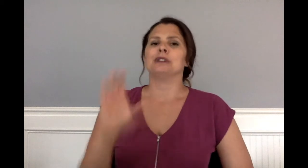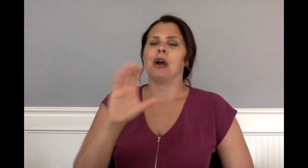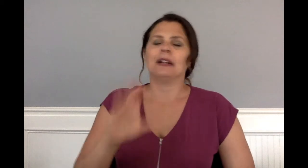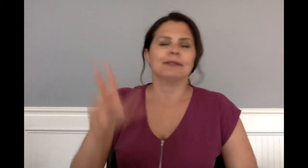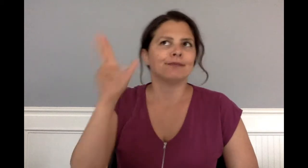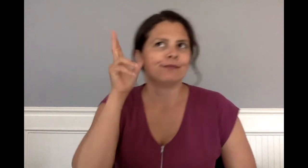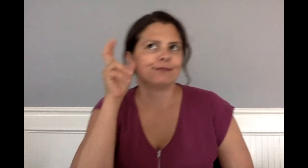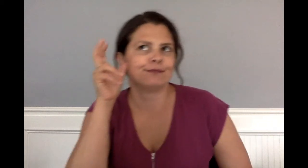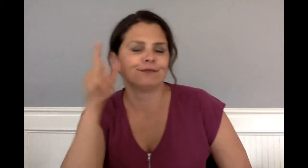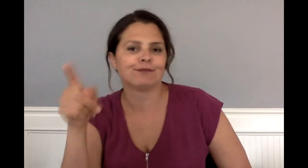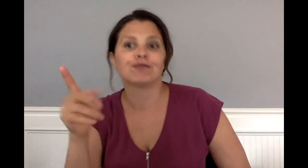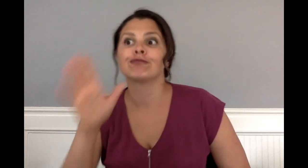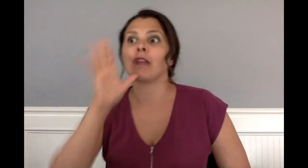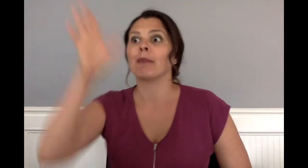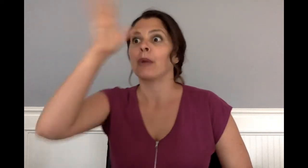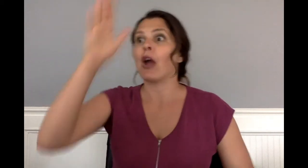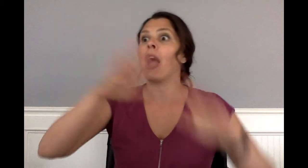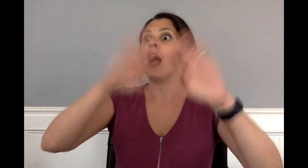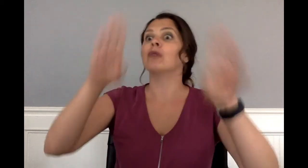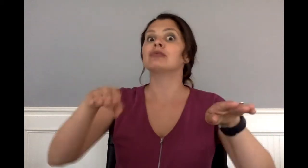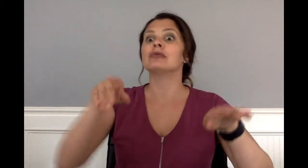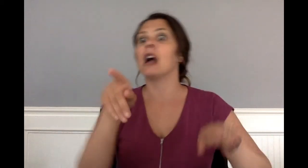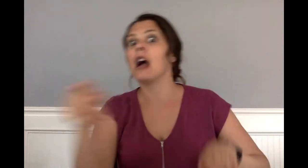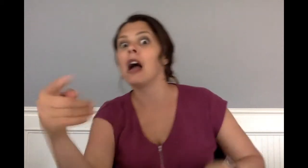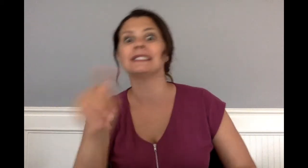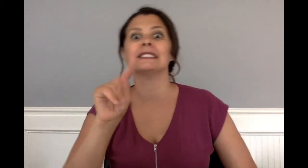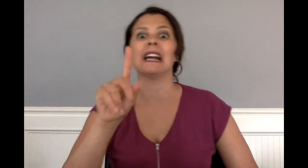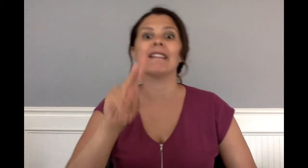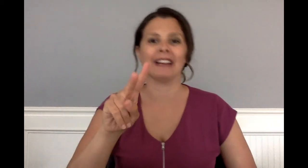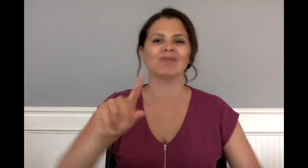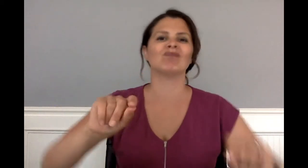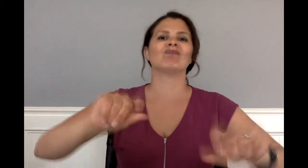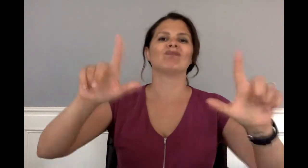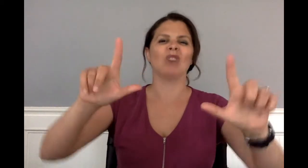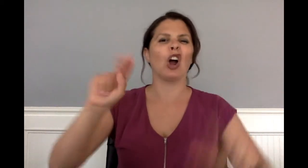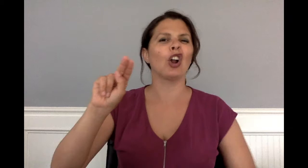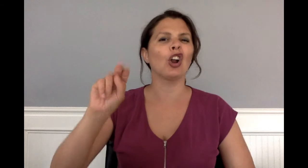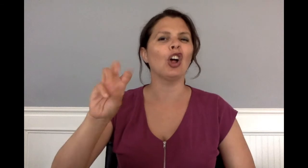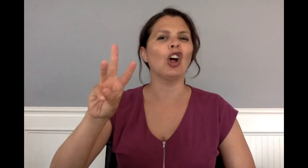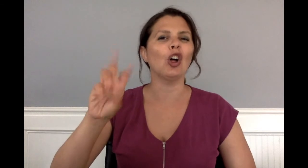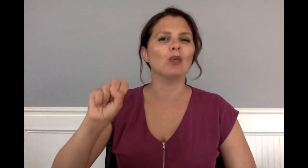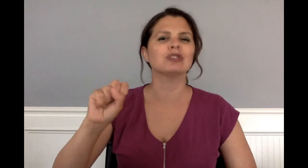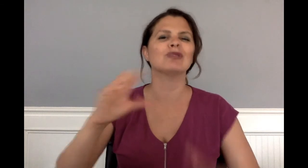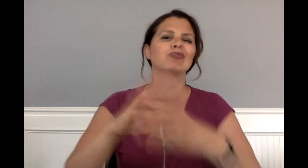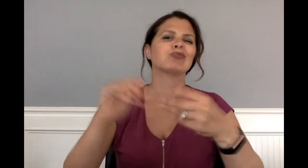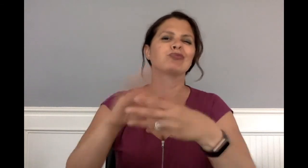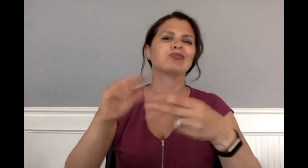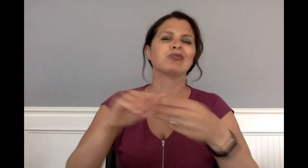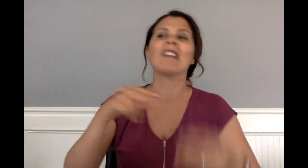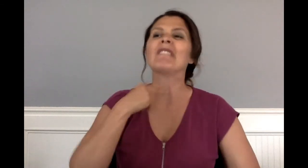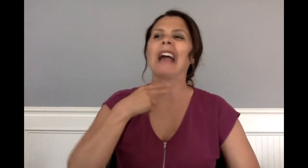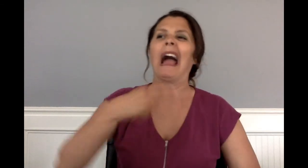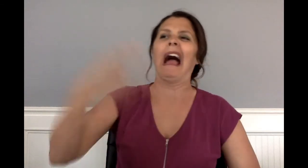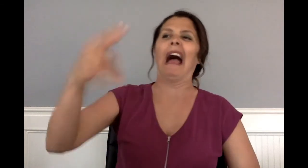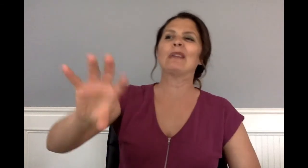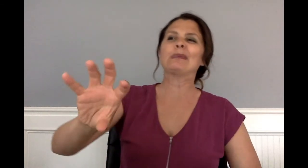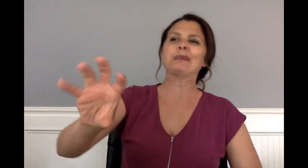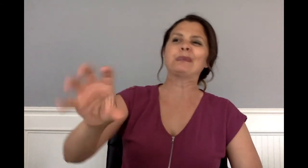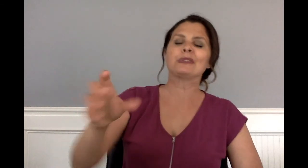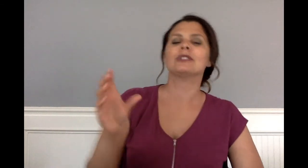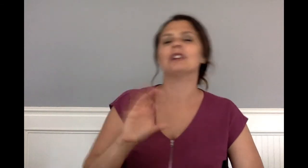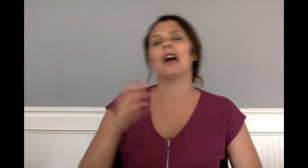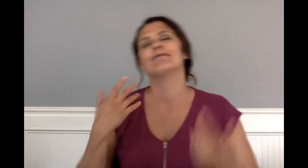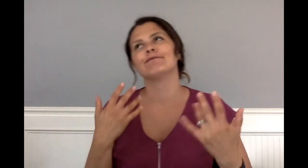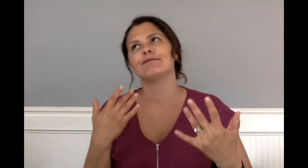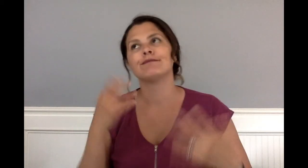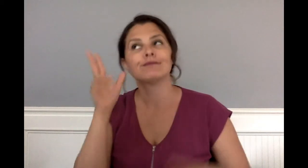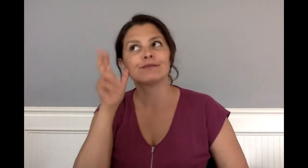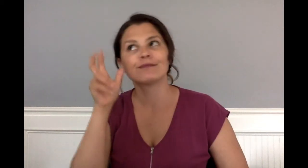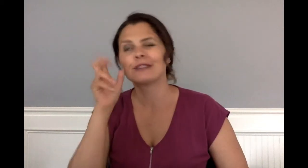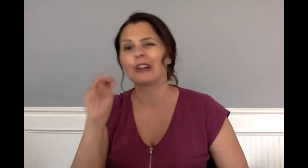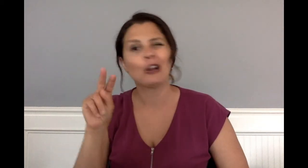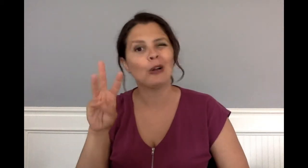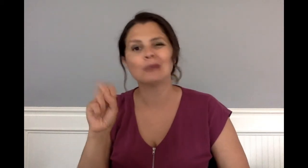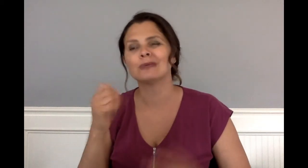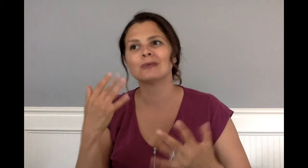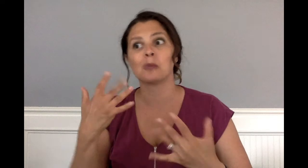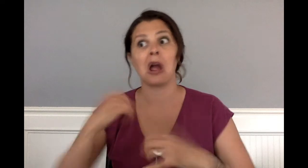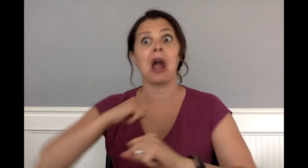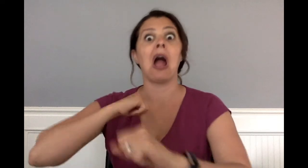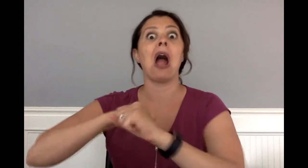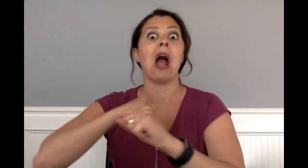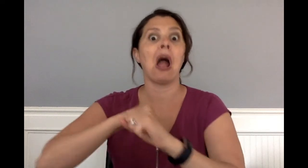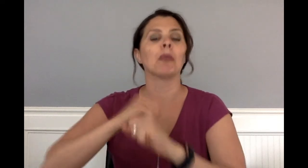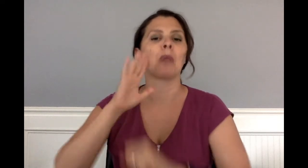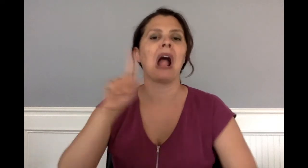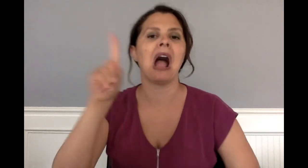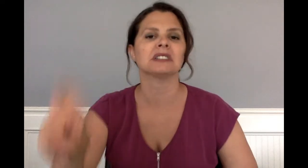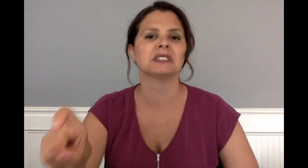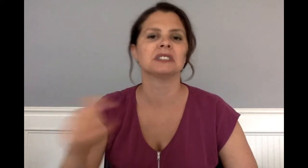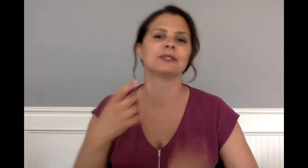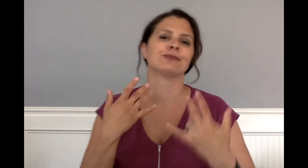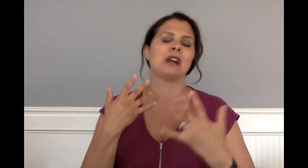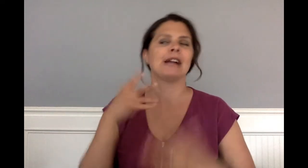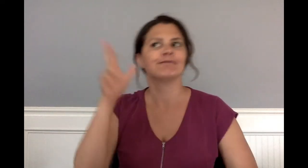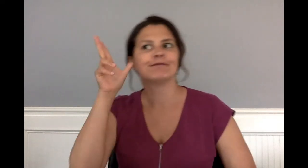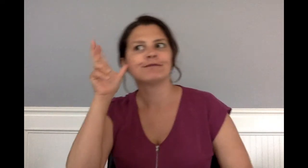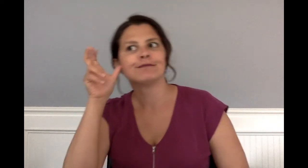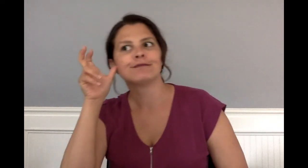The sound of a television news program blared from the living room. Charlie waited for a commercial.